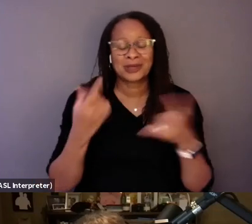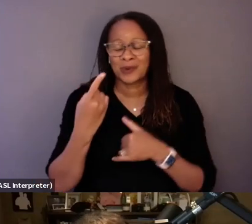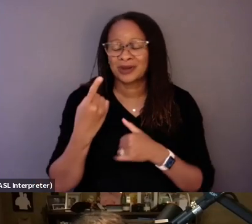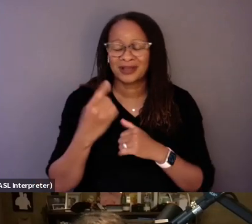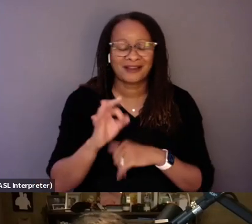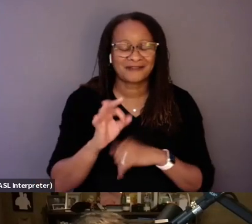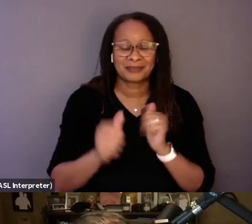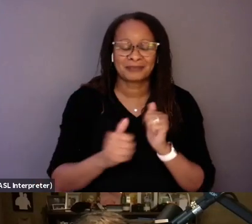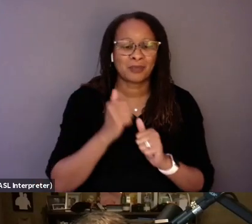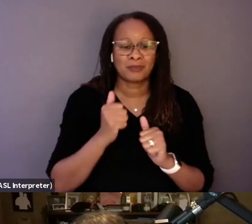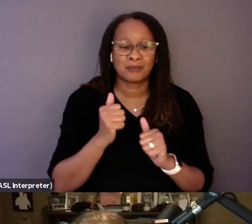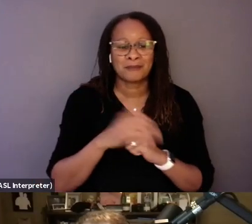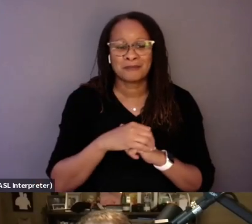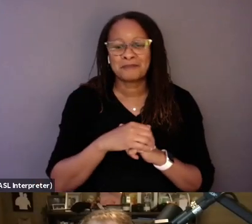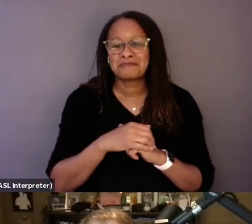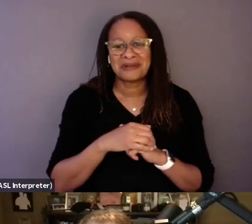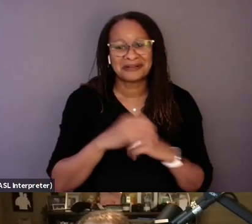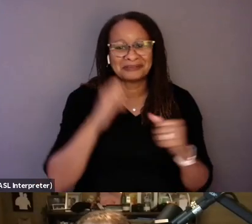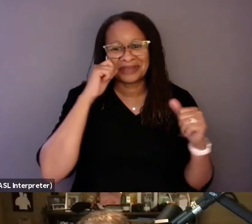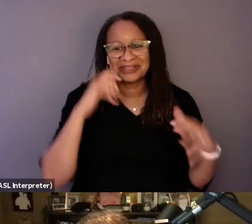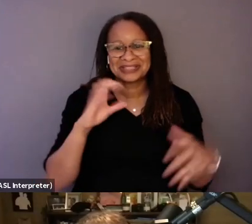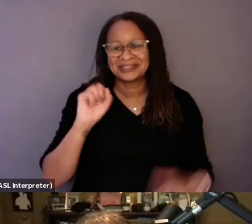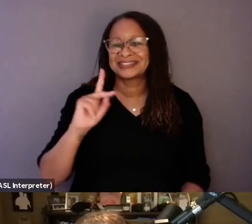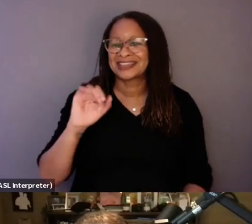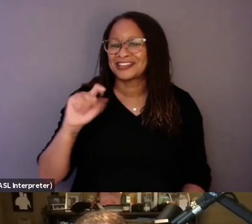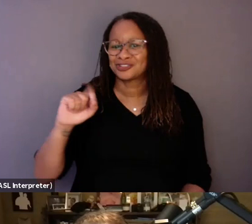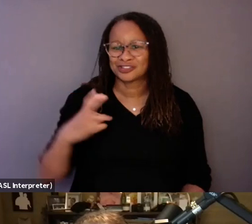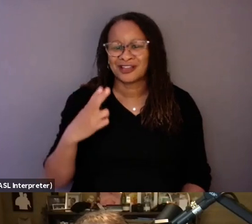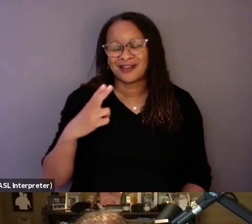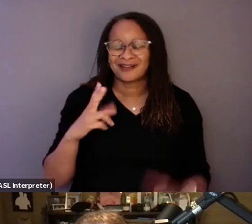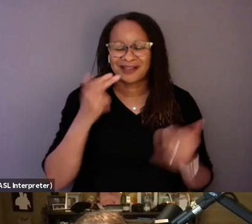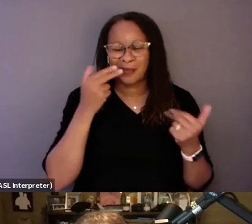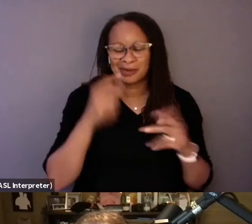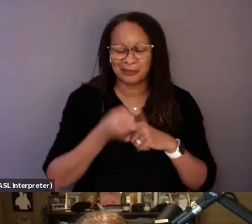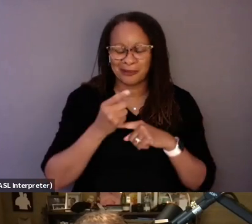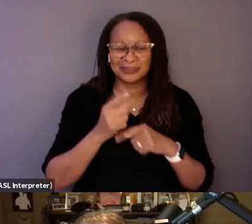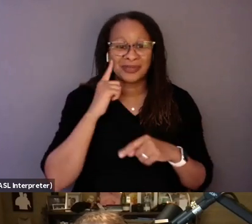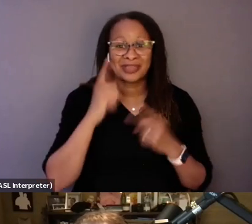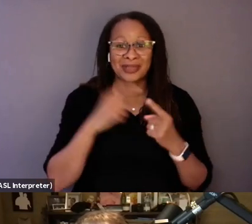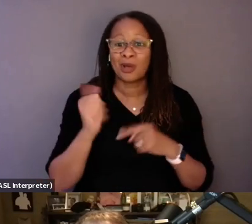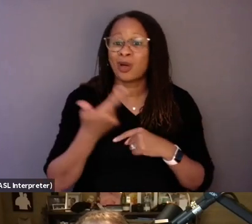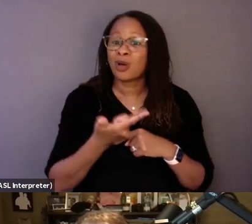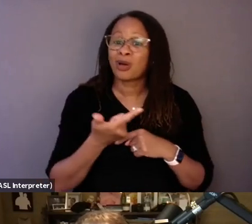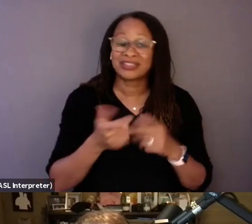I think most remarkable sketch comedy moments. We think of all these individual things but we don't realize that